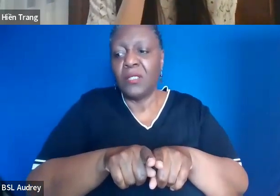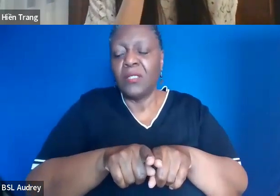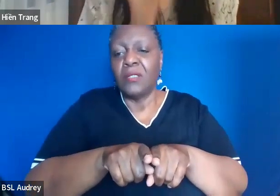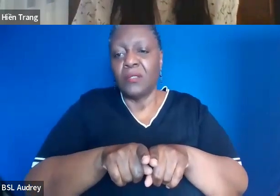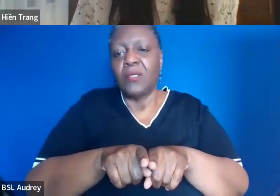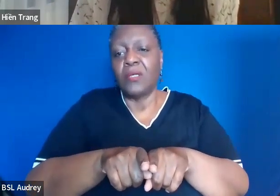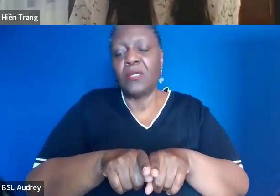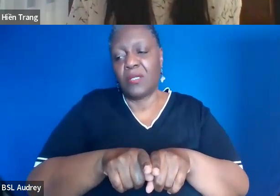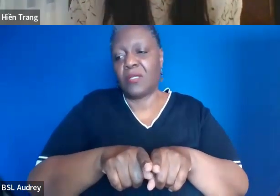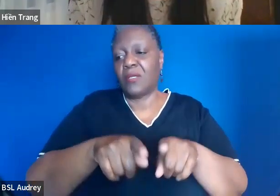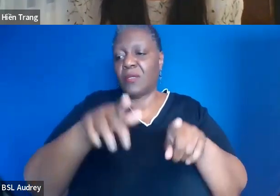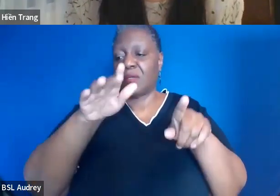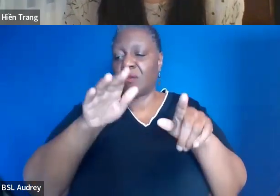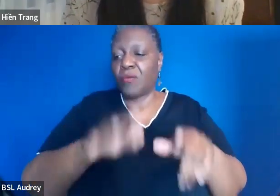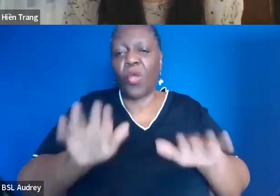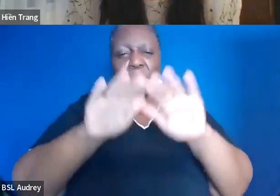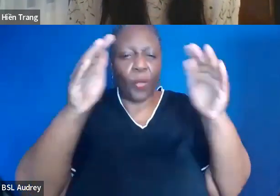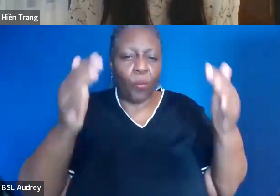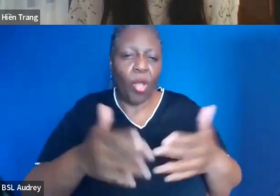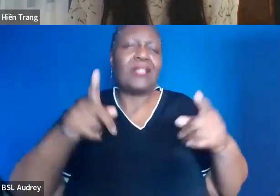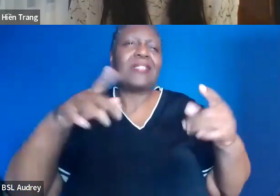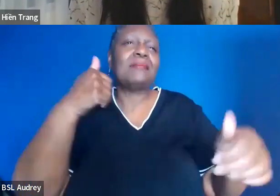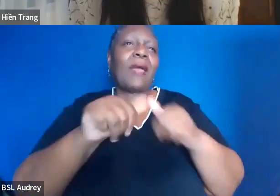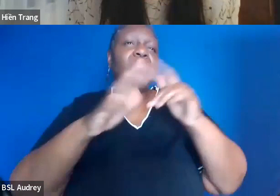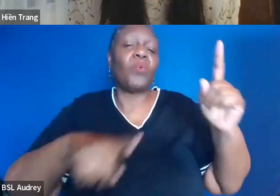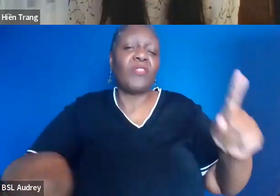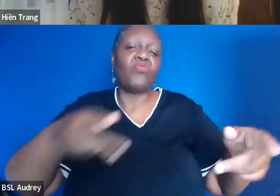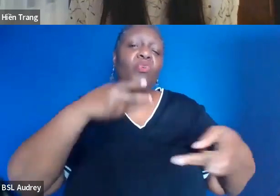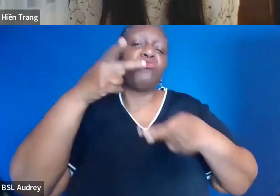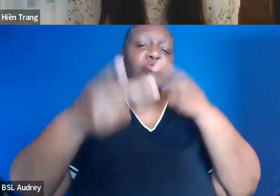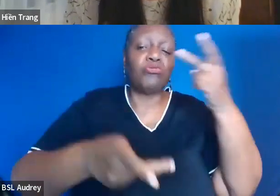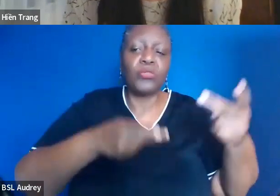The walls cemented with your crooning have been torn down into debris,